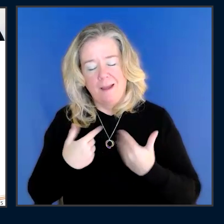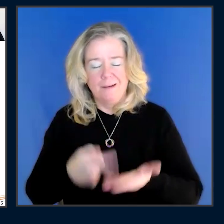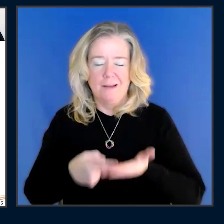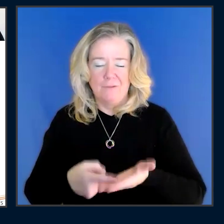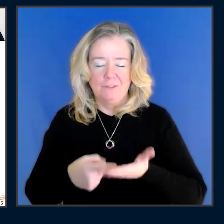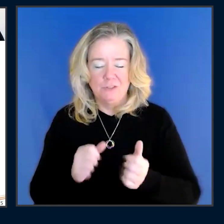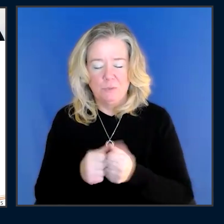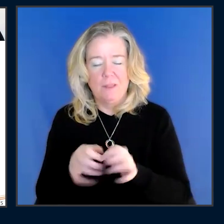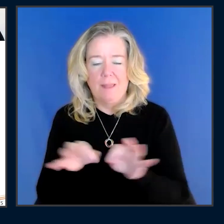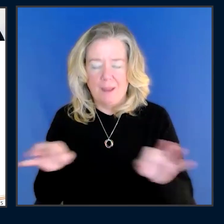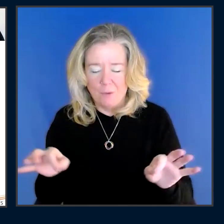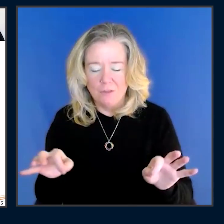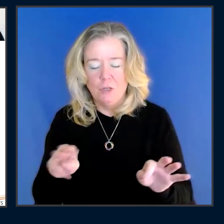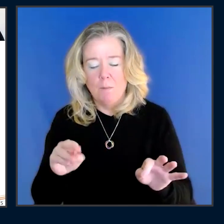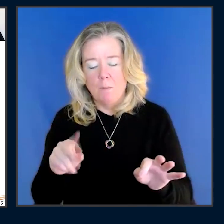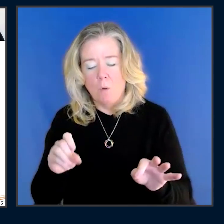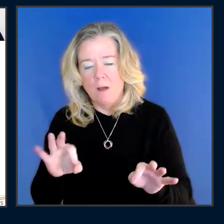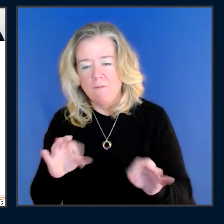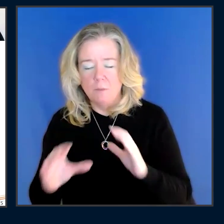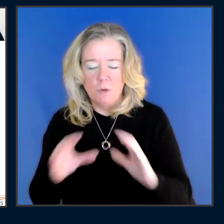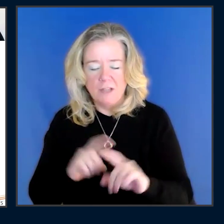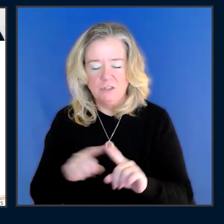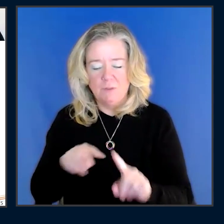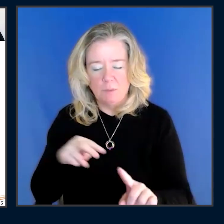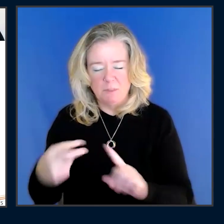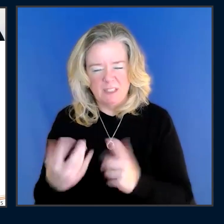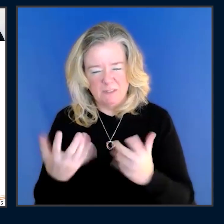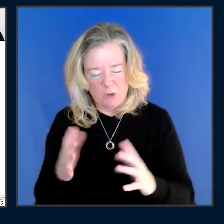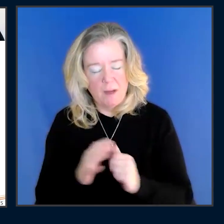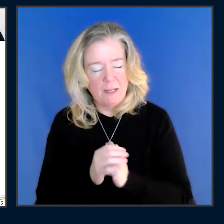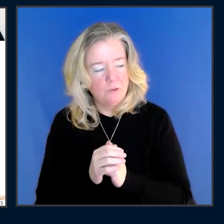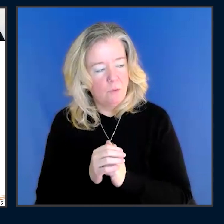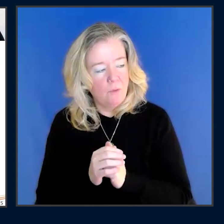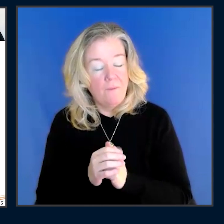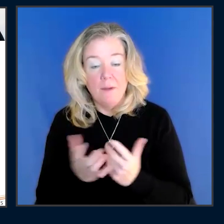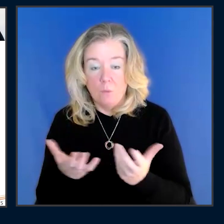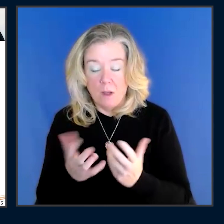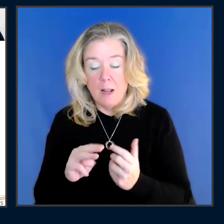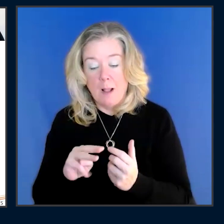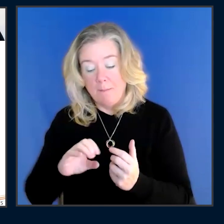as we've had conversations about language and mode of communication and different perspectives